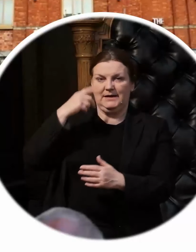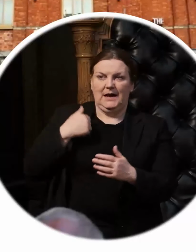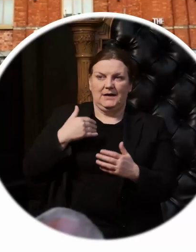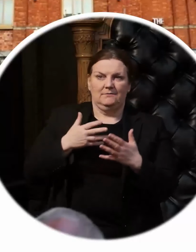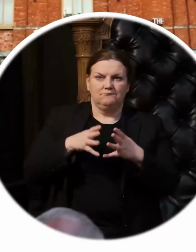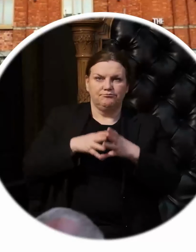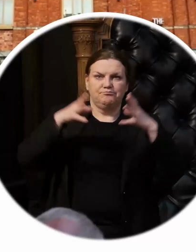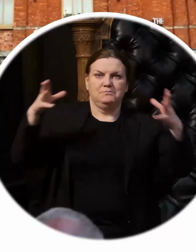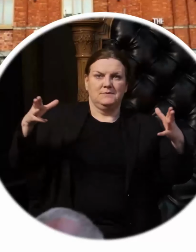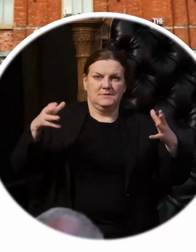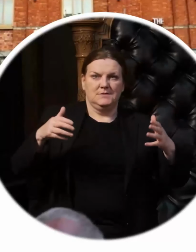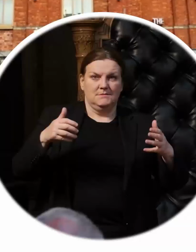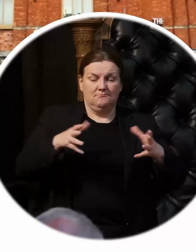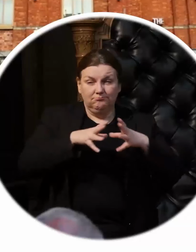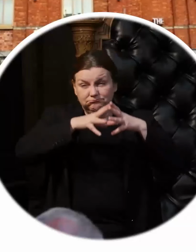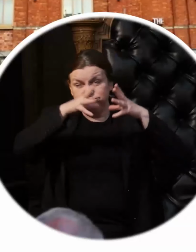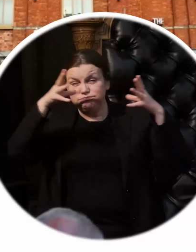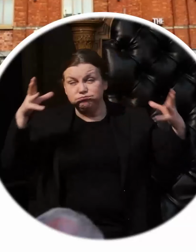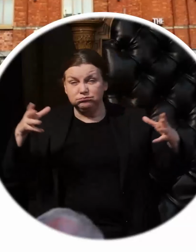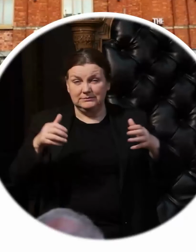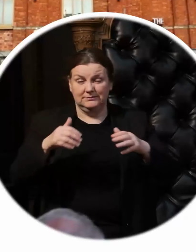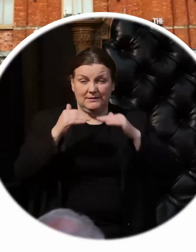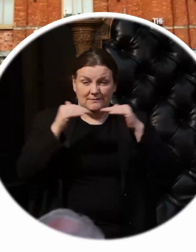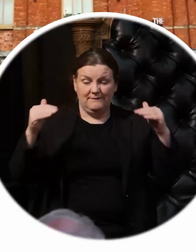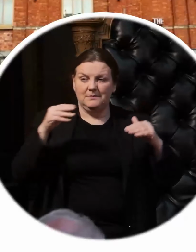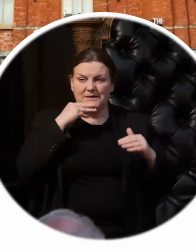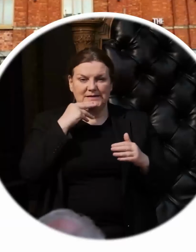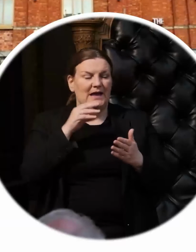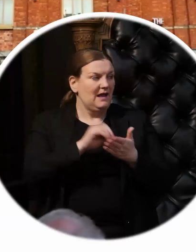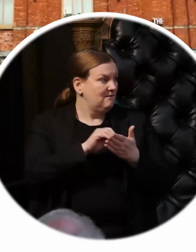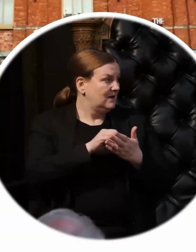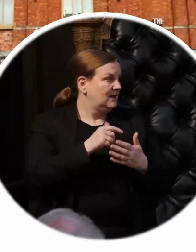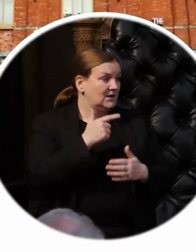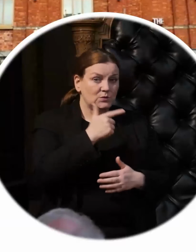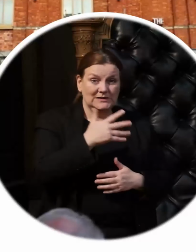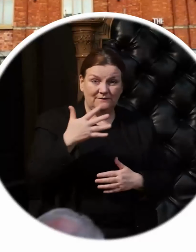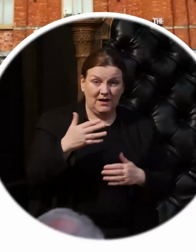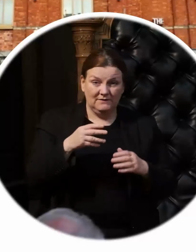a kind of monster level of installing, there's 25 of these round arches.